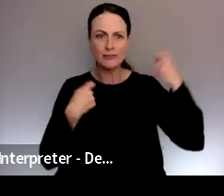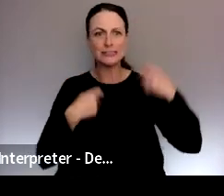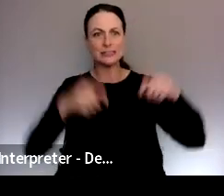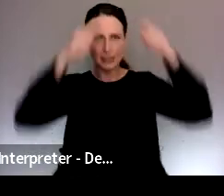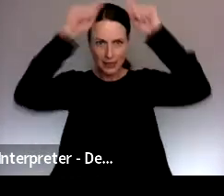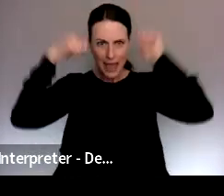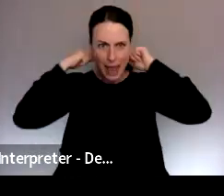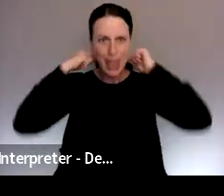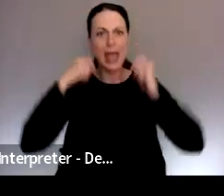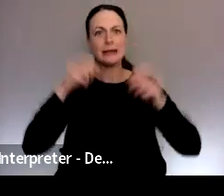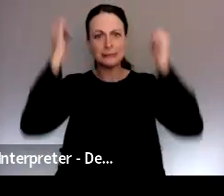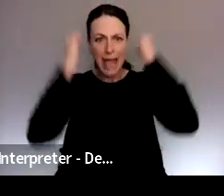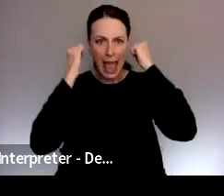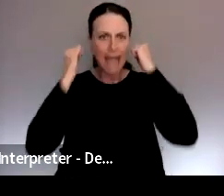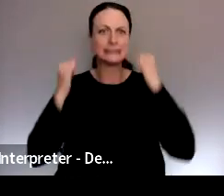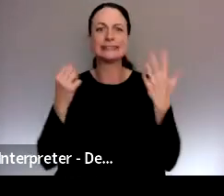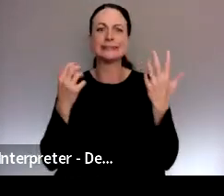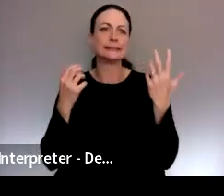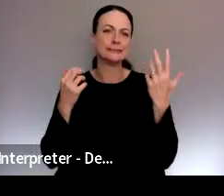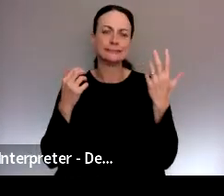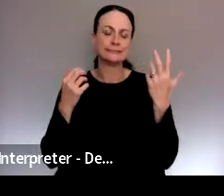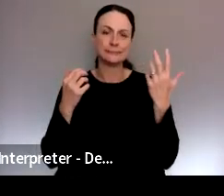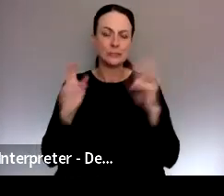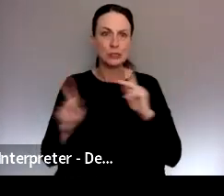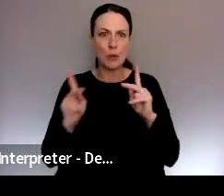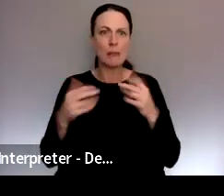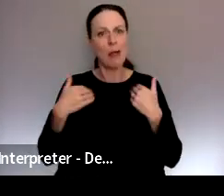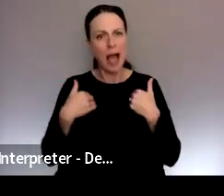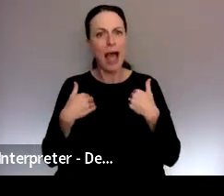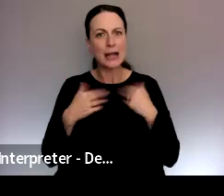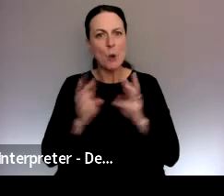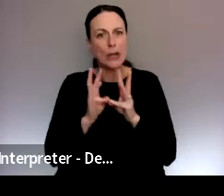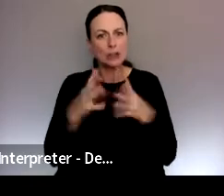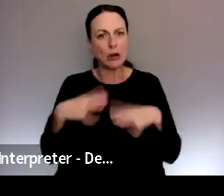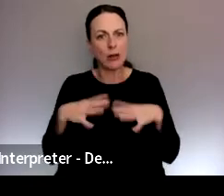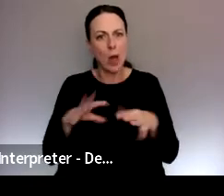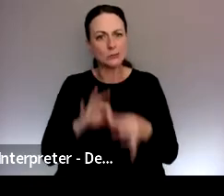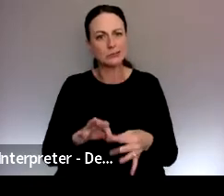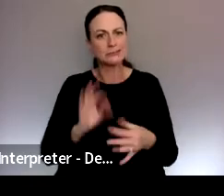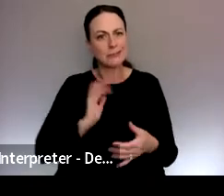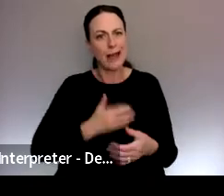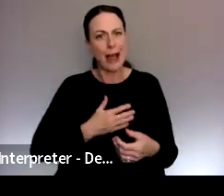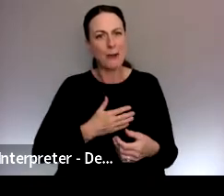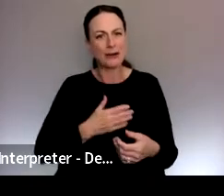and head bands and hats so that people had winterwear and it was really eye-opening